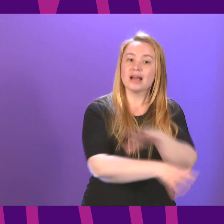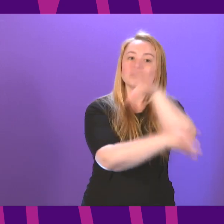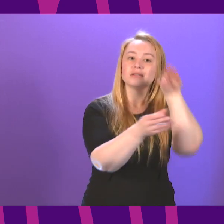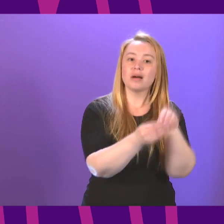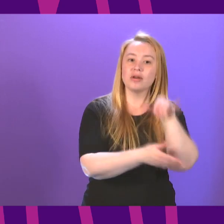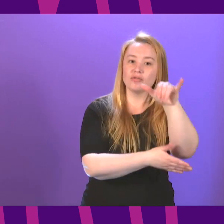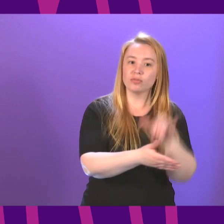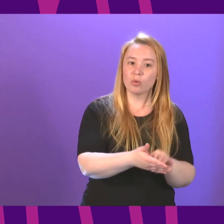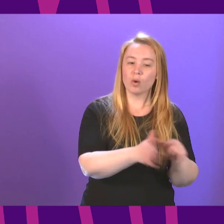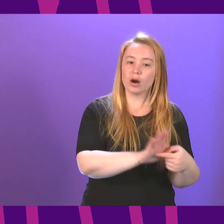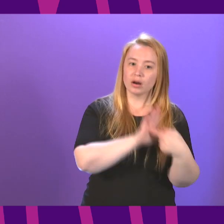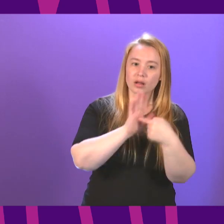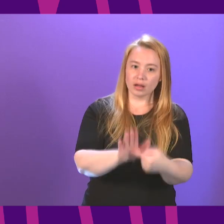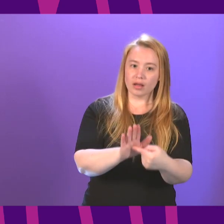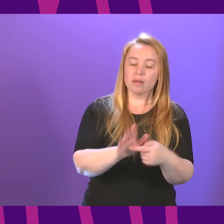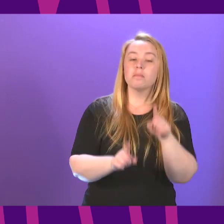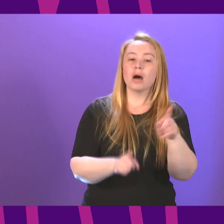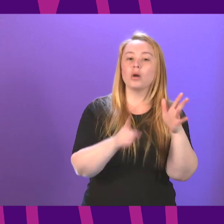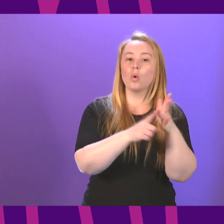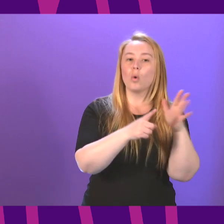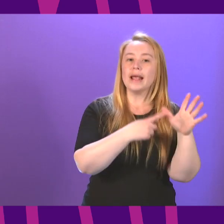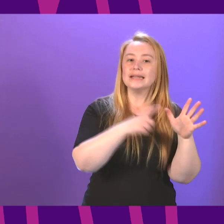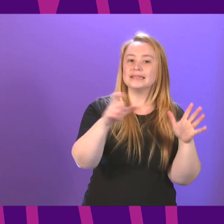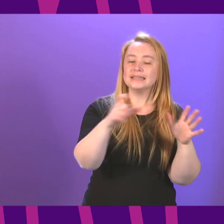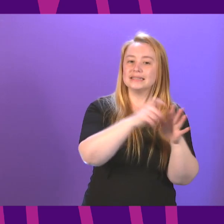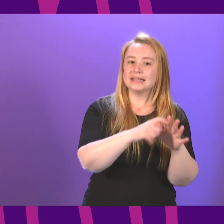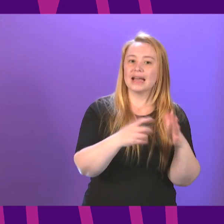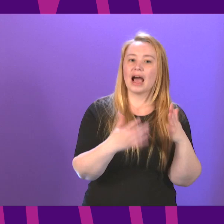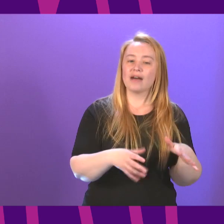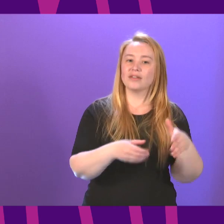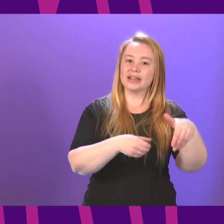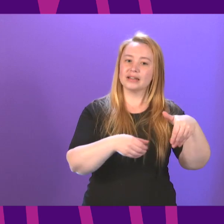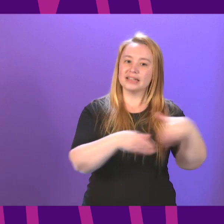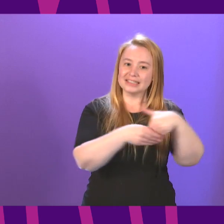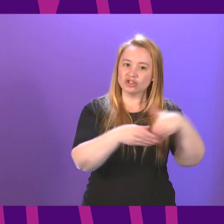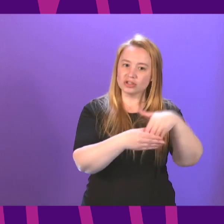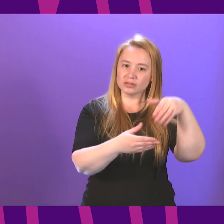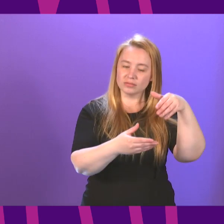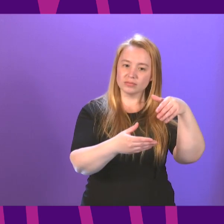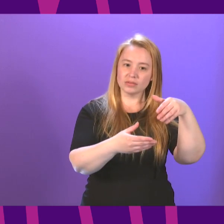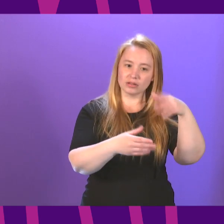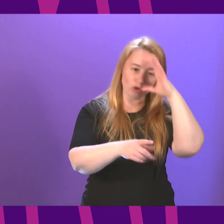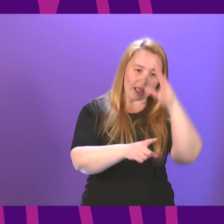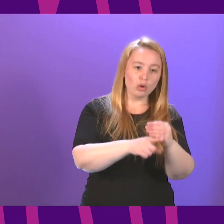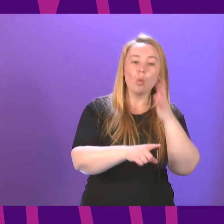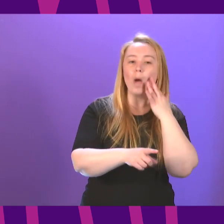in the Scottish Parliament information centre, but the OECD set the conditions for sharing the report